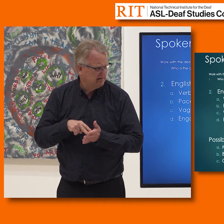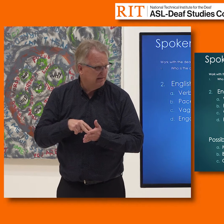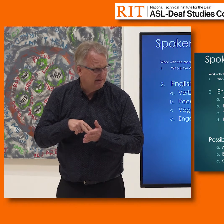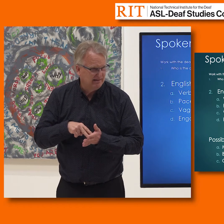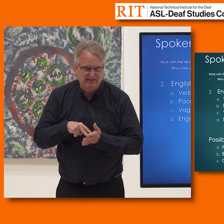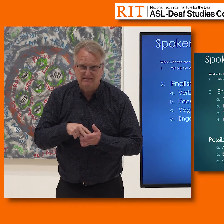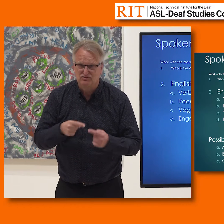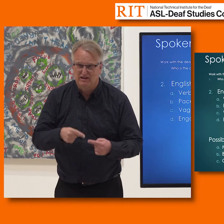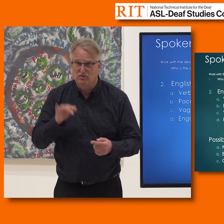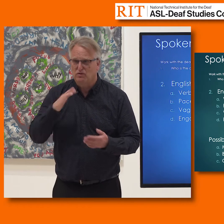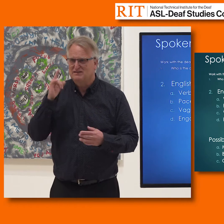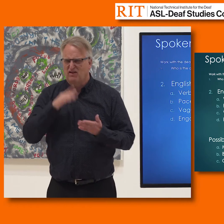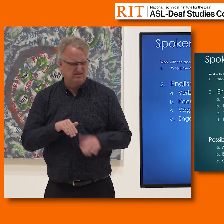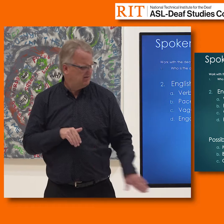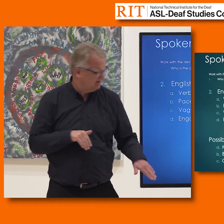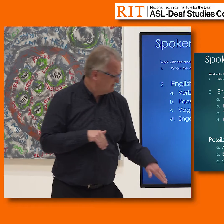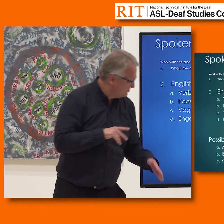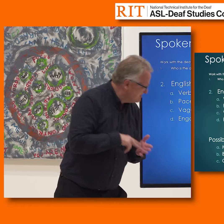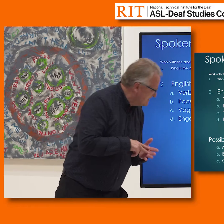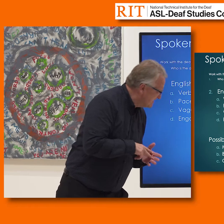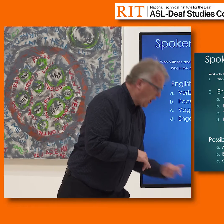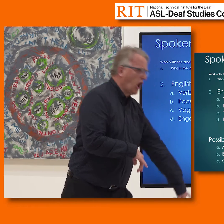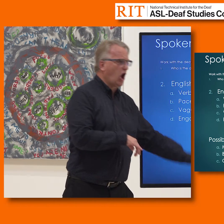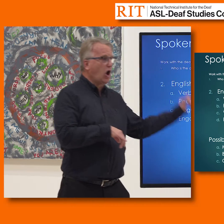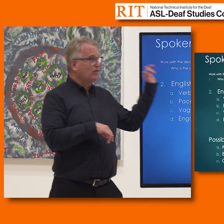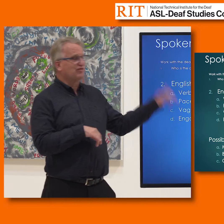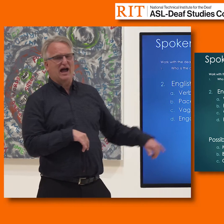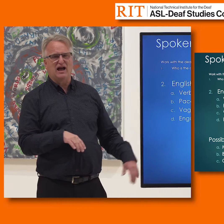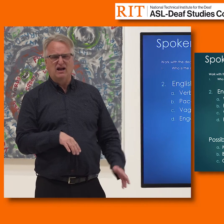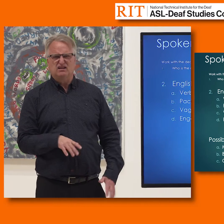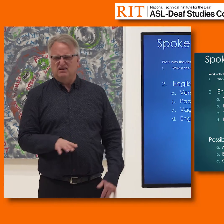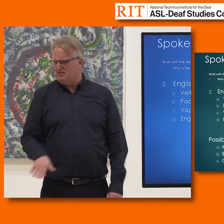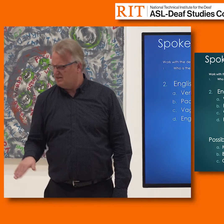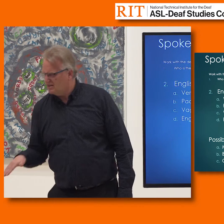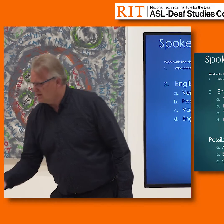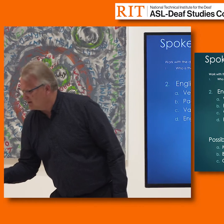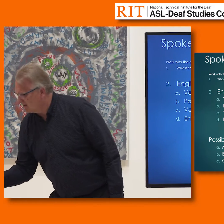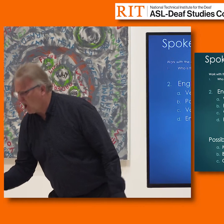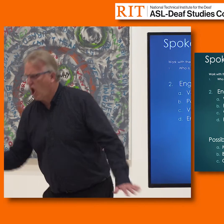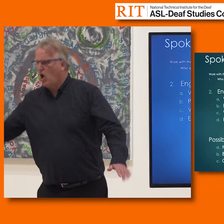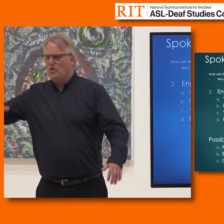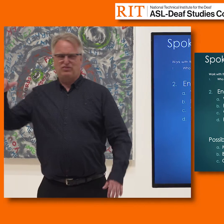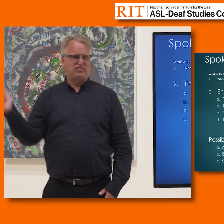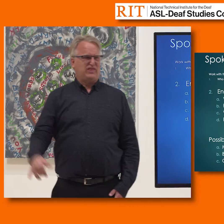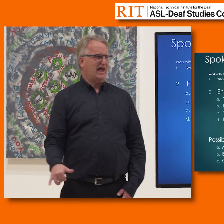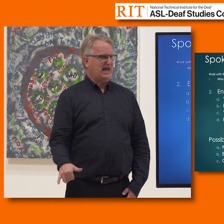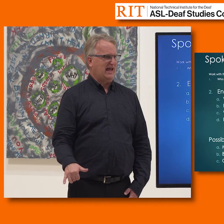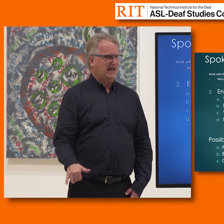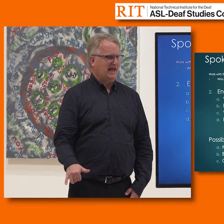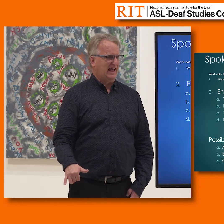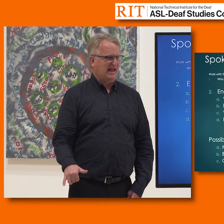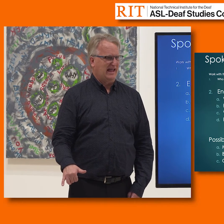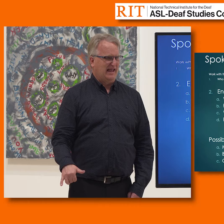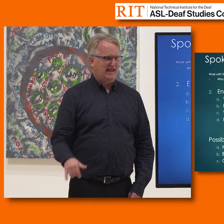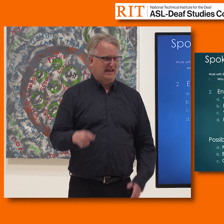is very overt, it makes its points clear. Oftentimes, Deaf people in the audience will check in with one another